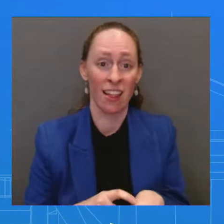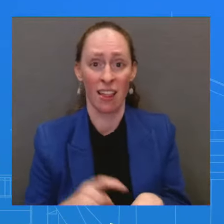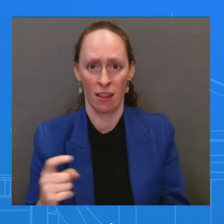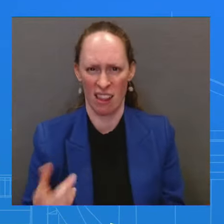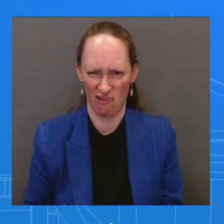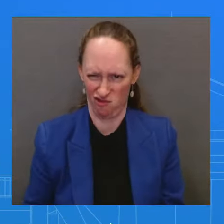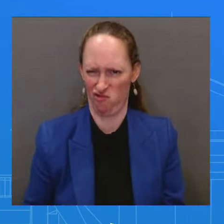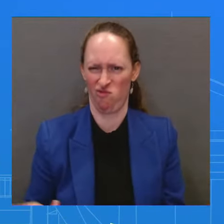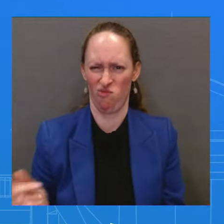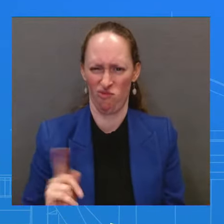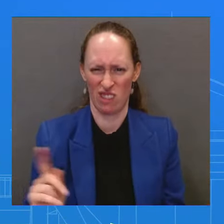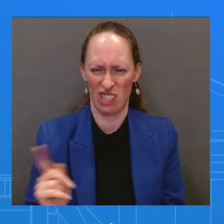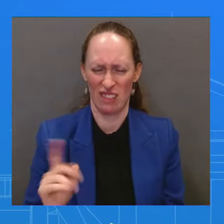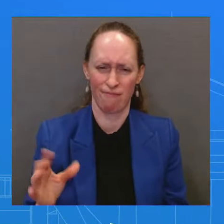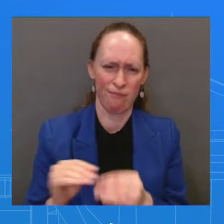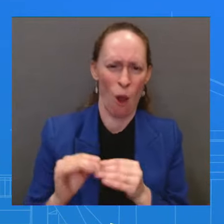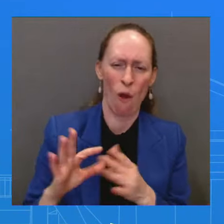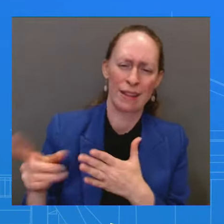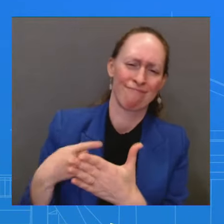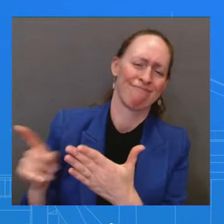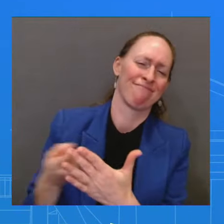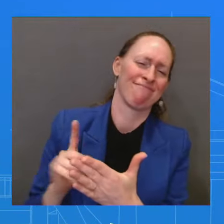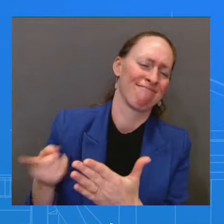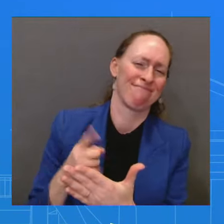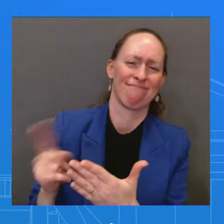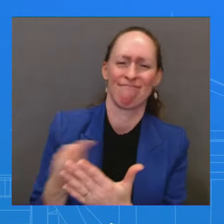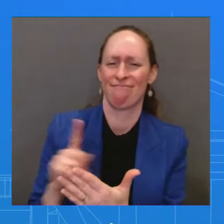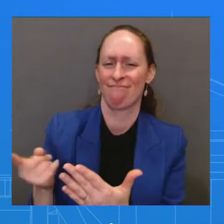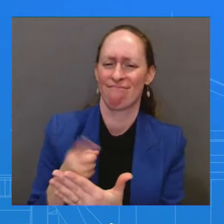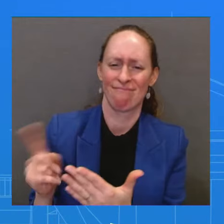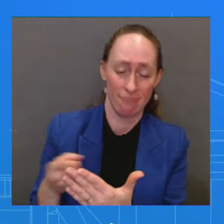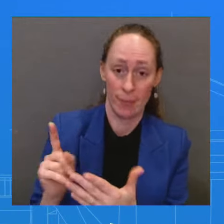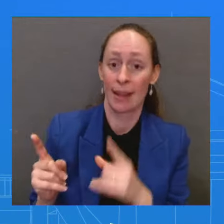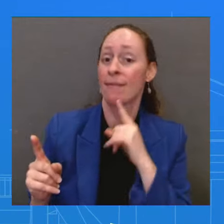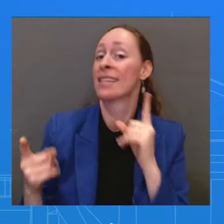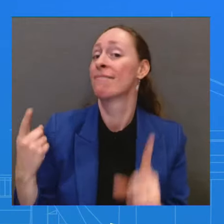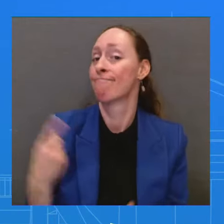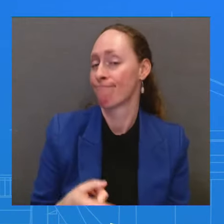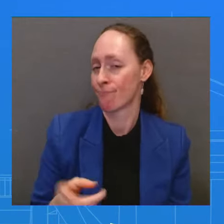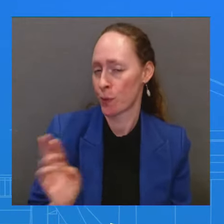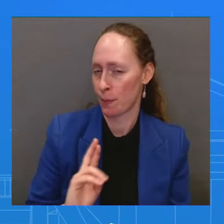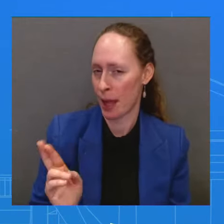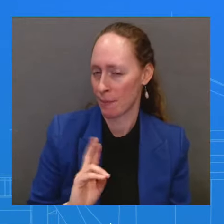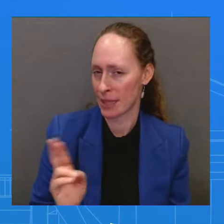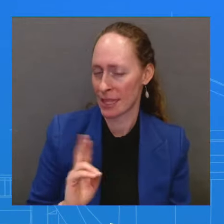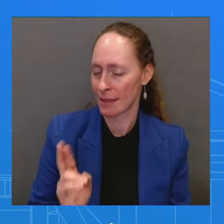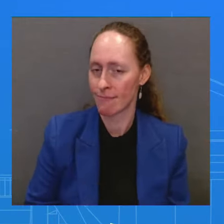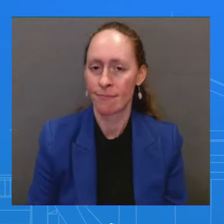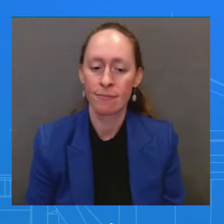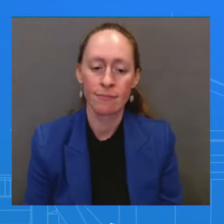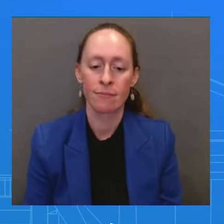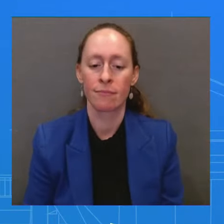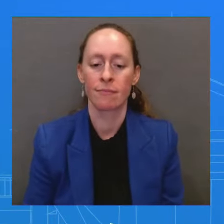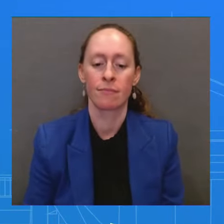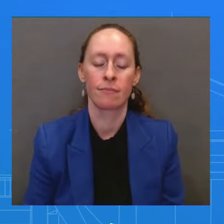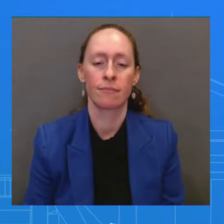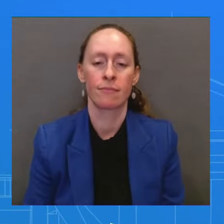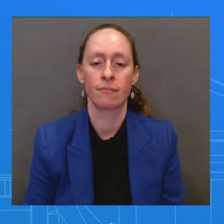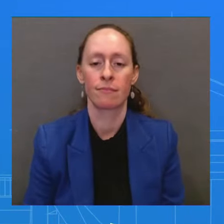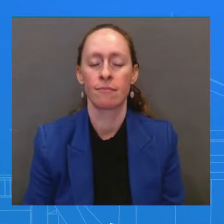on Capitol Hill with Republicans in Congress. So, does this at all speak to the administration's ability to communicate to the American people